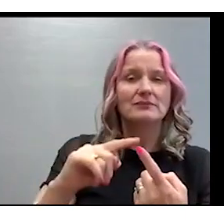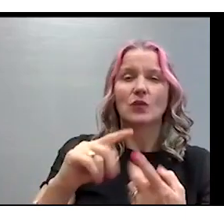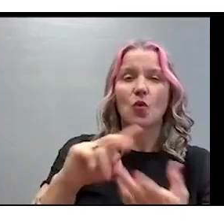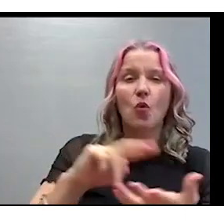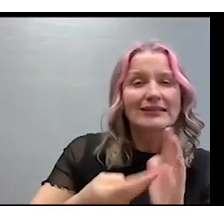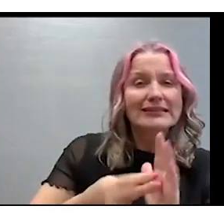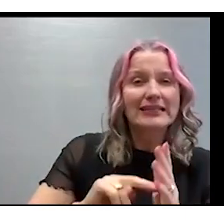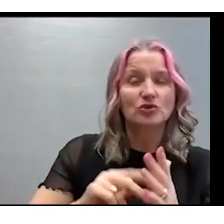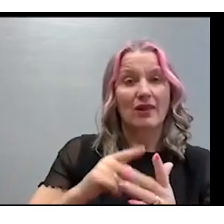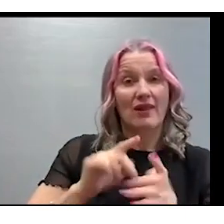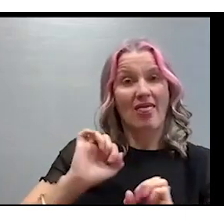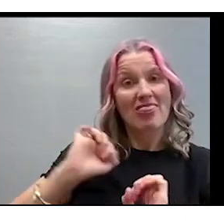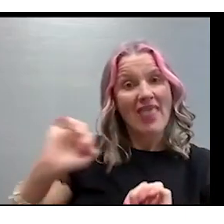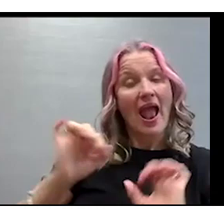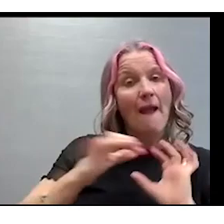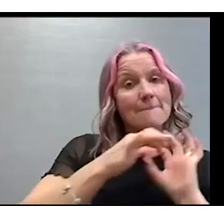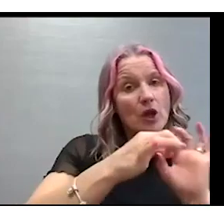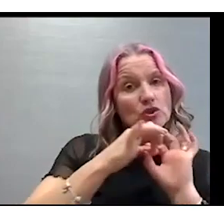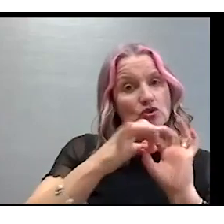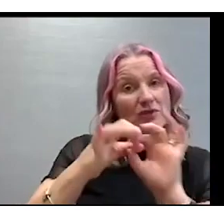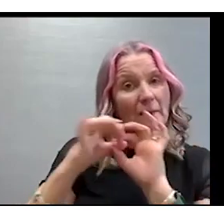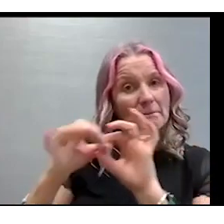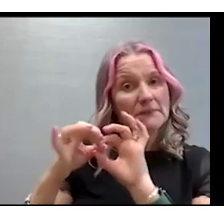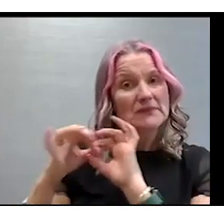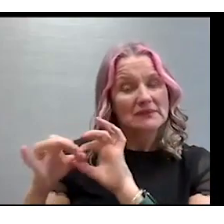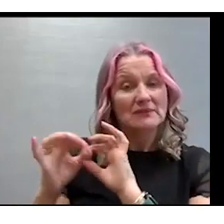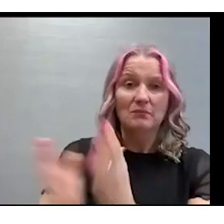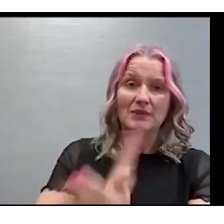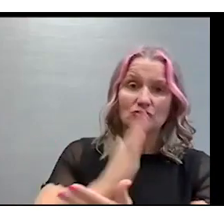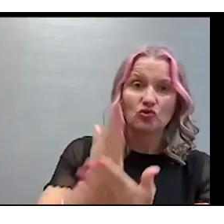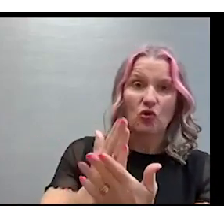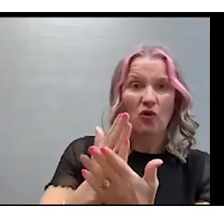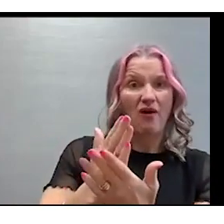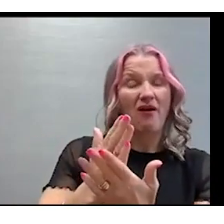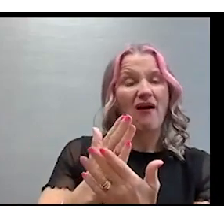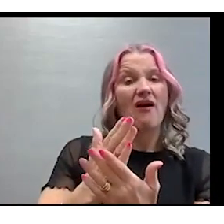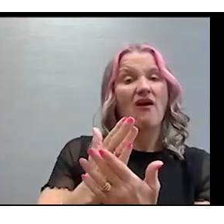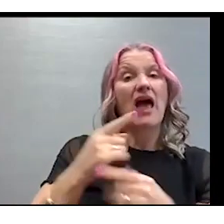Having those partnerships across again the whole life cycle has been part of